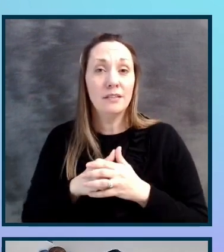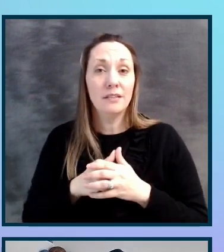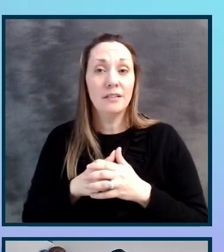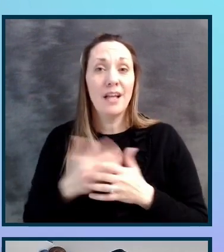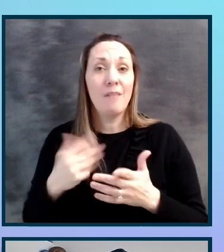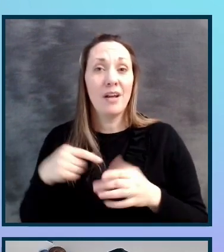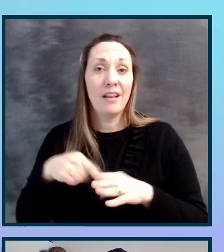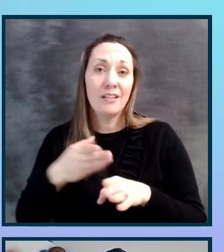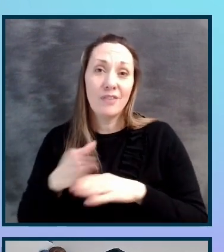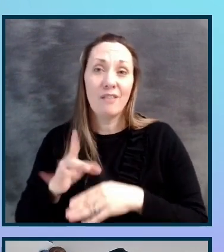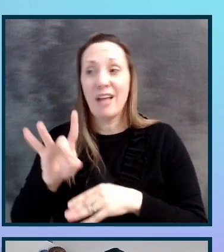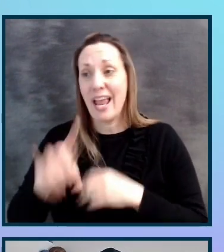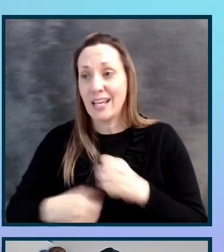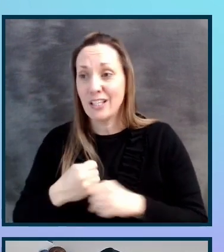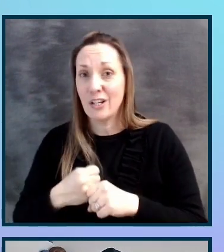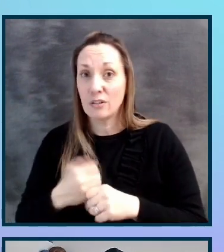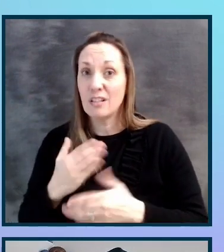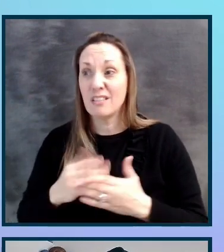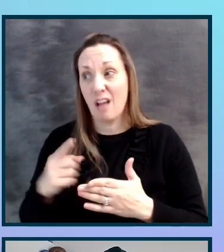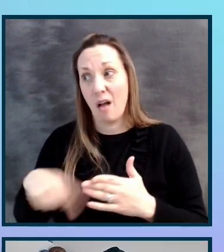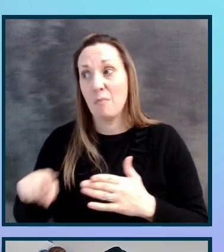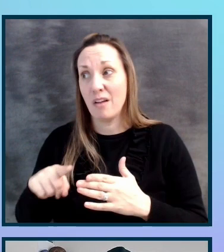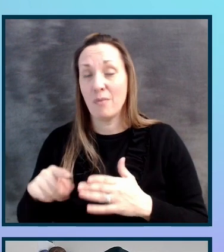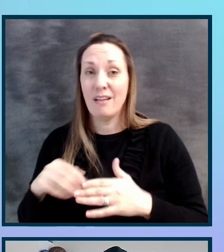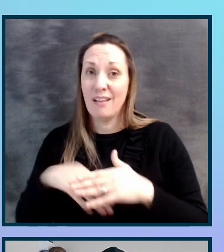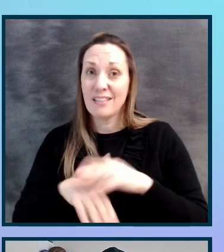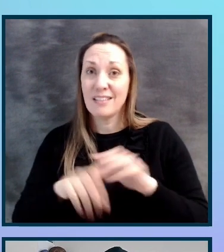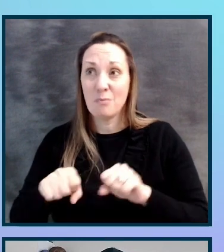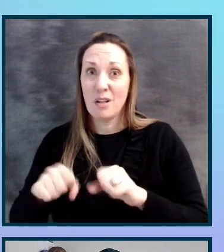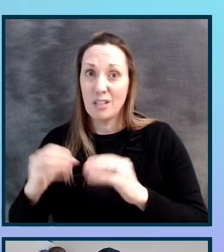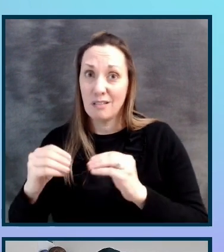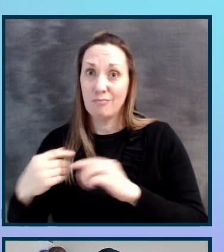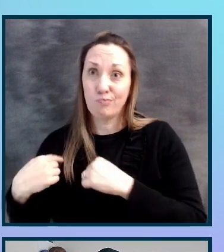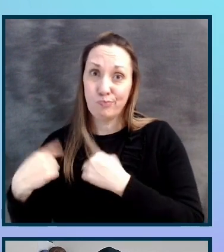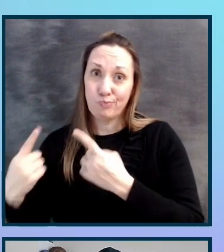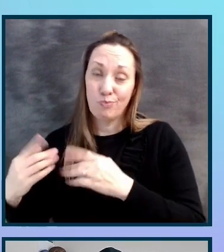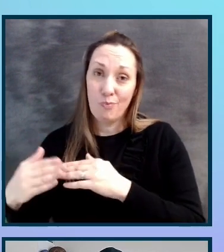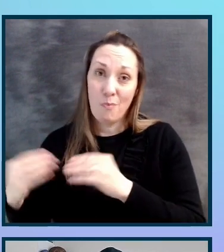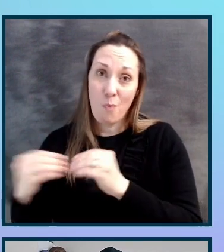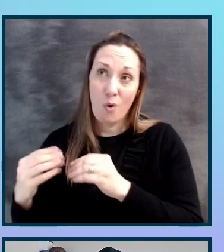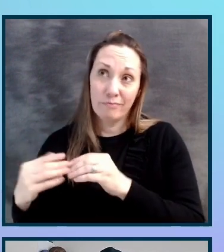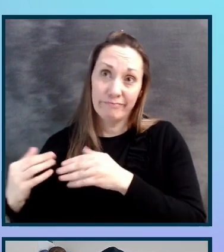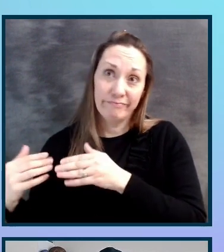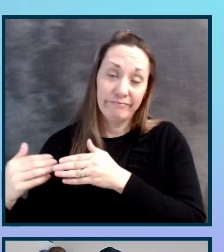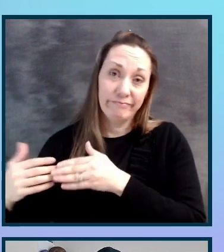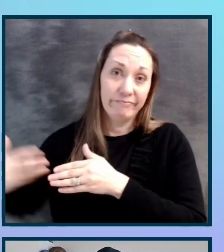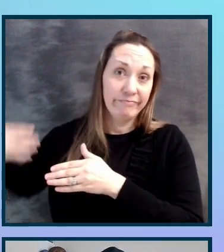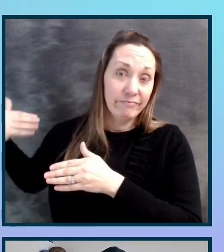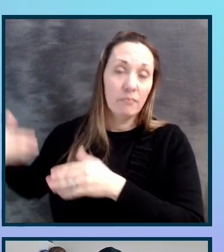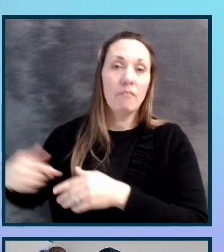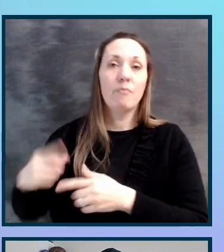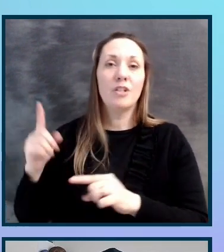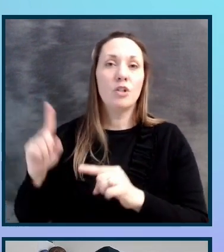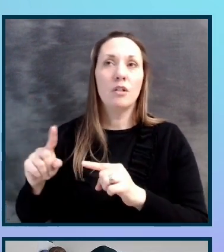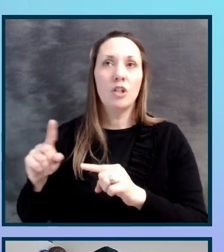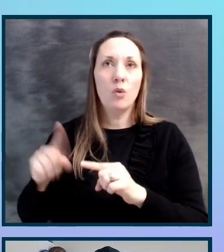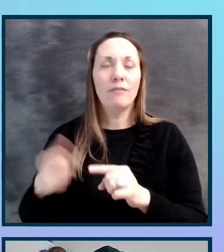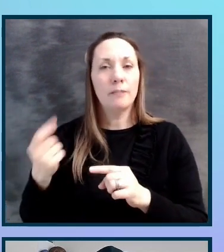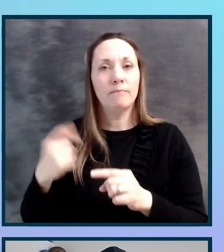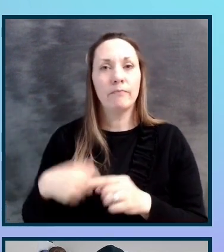with people that have been in the accessibility field for way longer than I. It can be deflating, it can. To constantly be told, no, this isn't a priority,